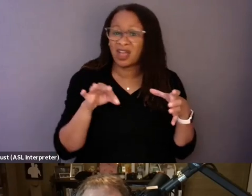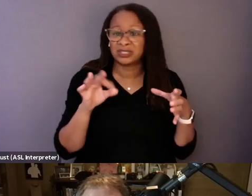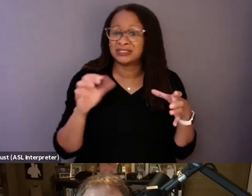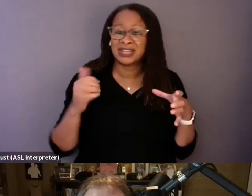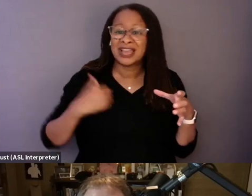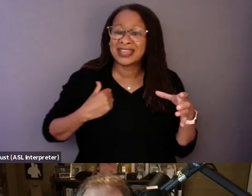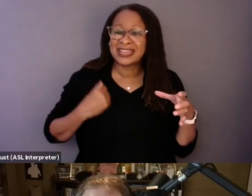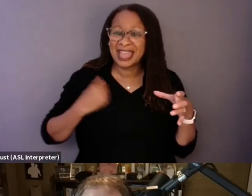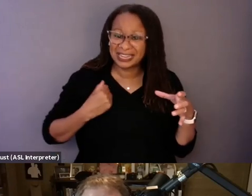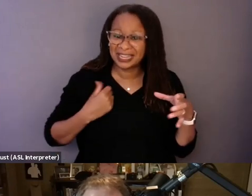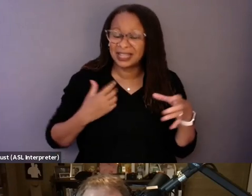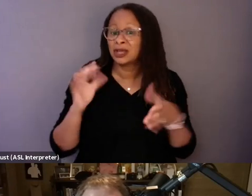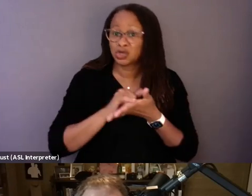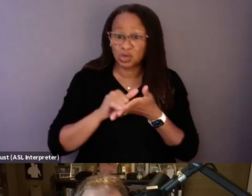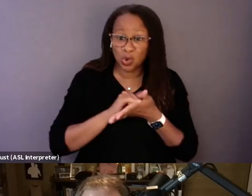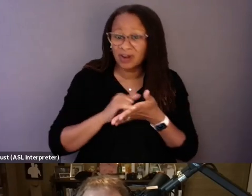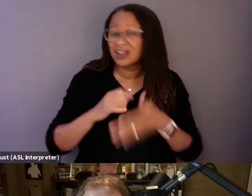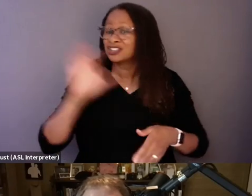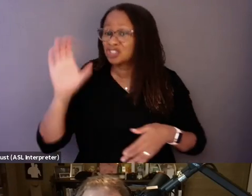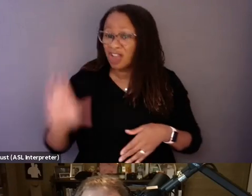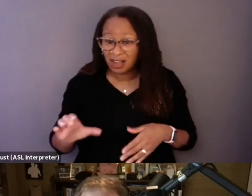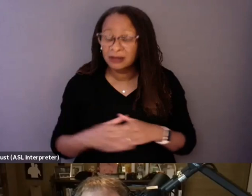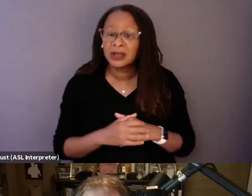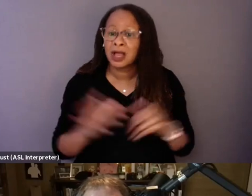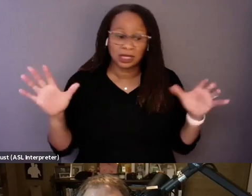a bunch of them in Chicago, brought them all together